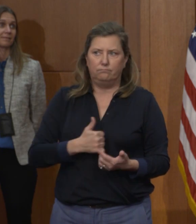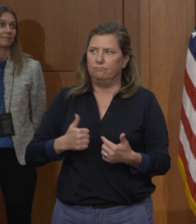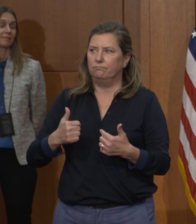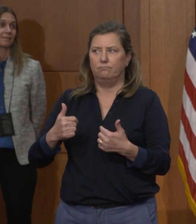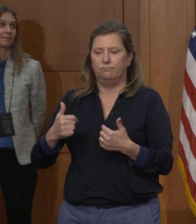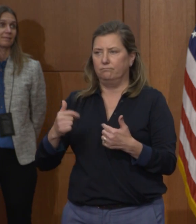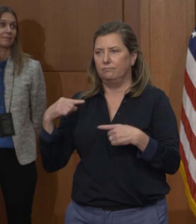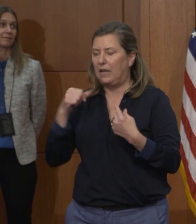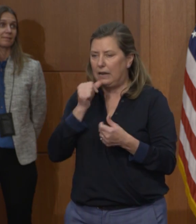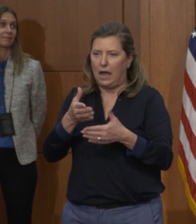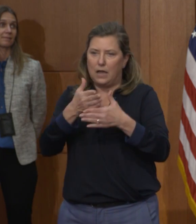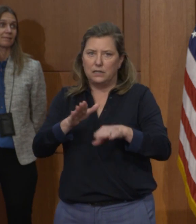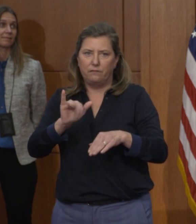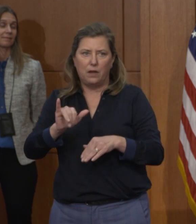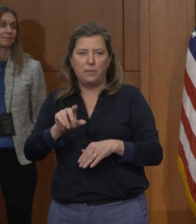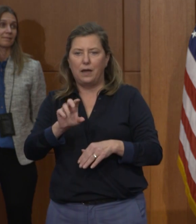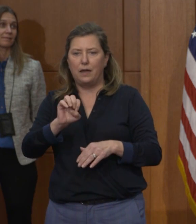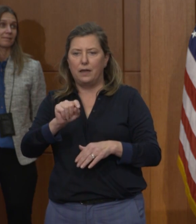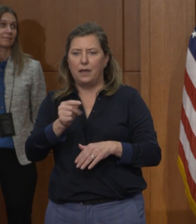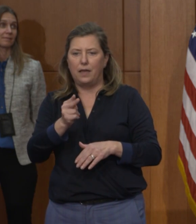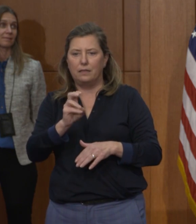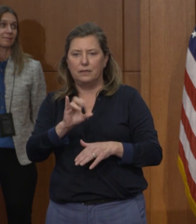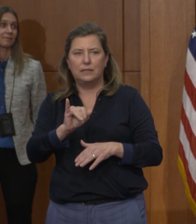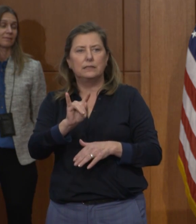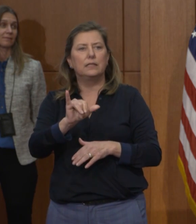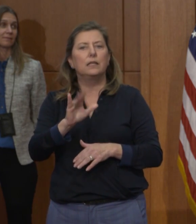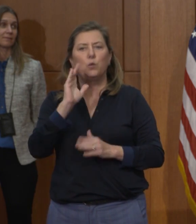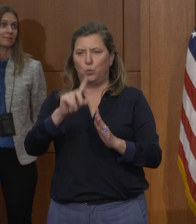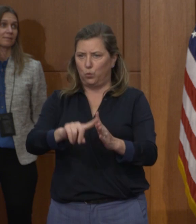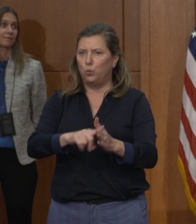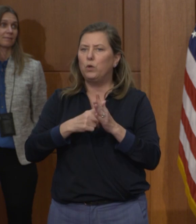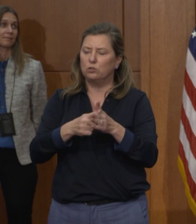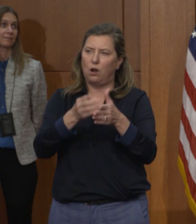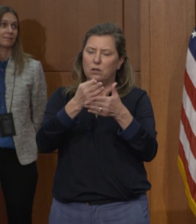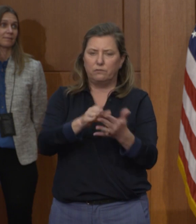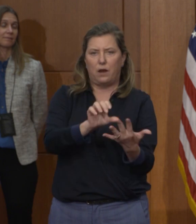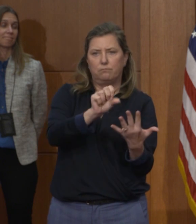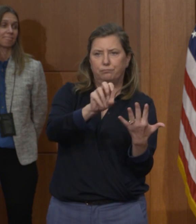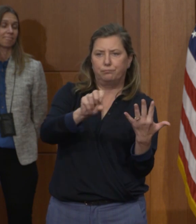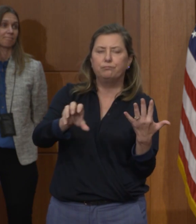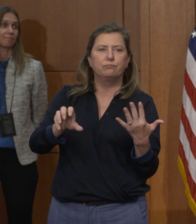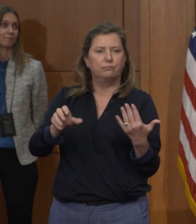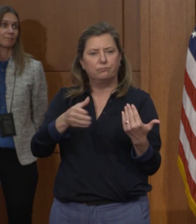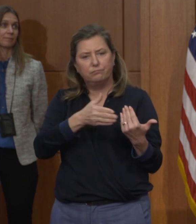periodically some numbers on the breakdown for race, uh, in these cases. And um,